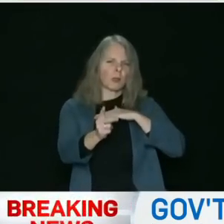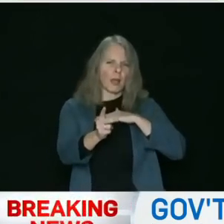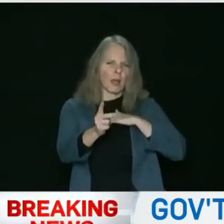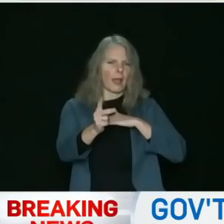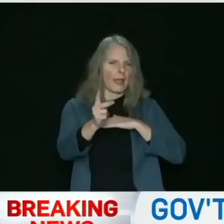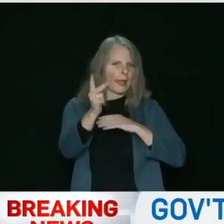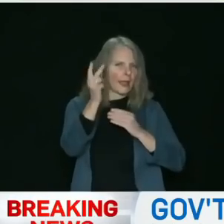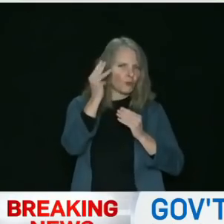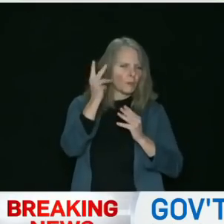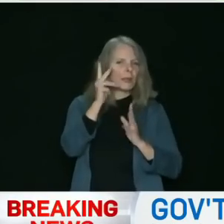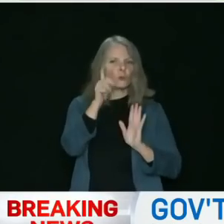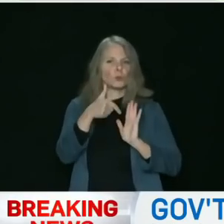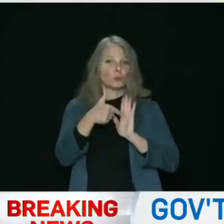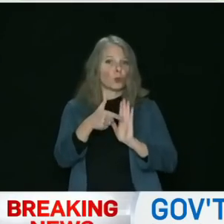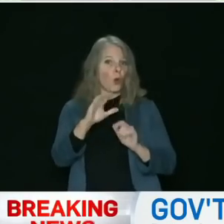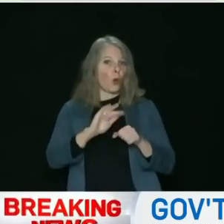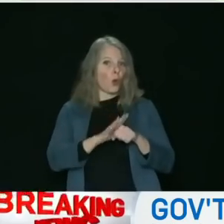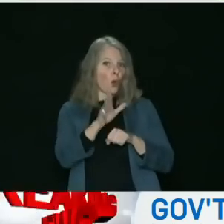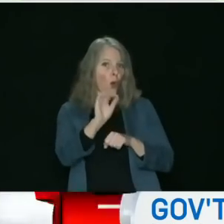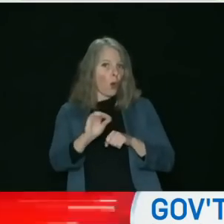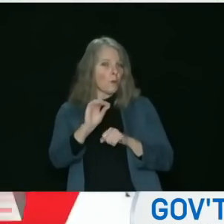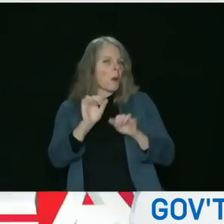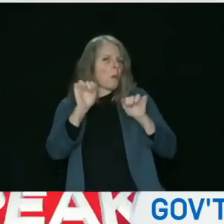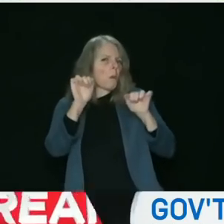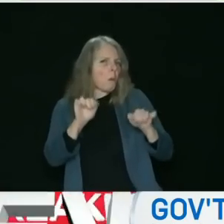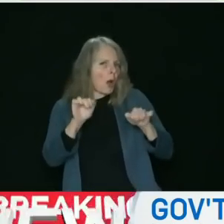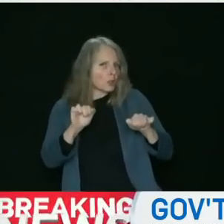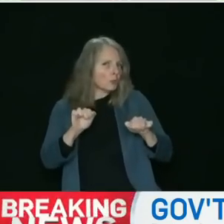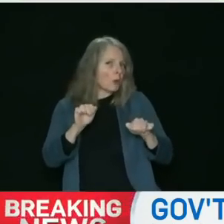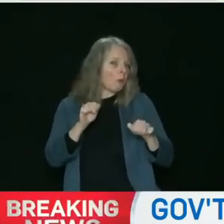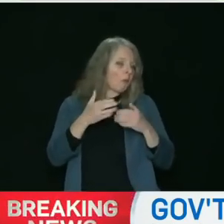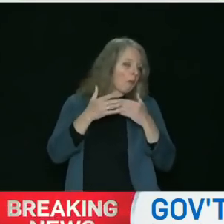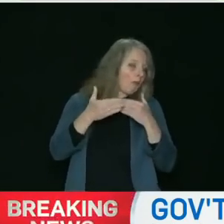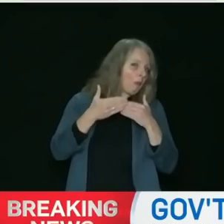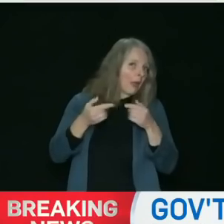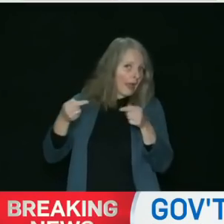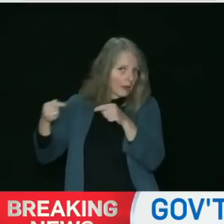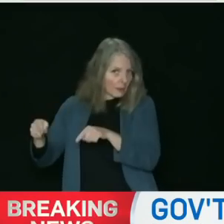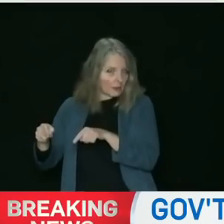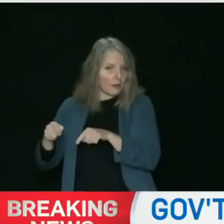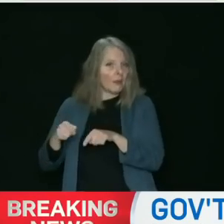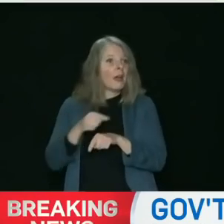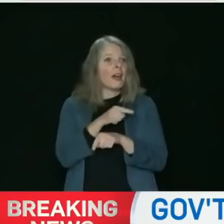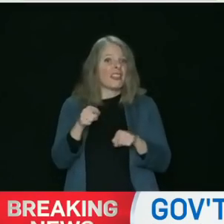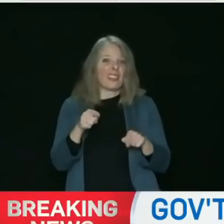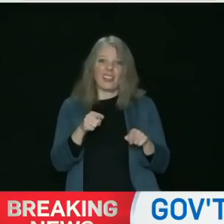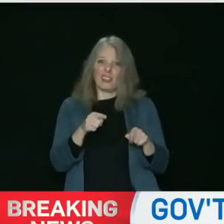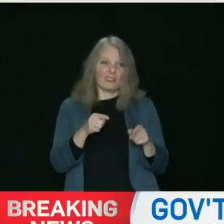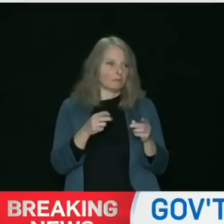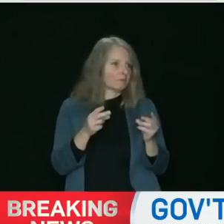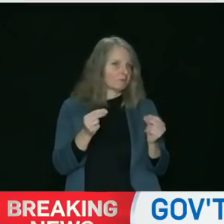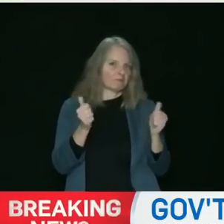SLIDE 11. THIS UPDATED LISTENINGER RANGE FORECAST -- LONGER RANGE FORECAST SHOWS HOW THE OMICRON